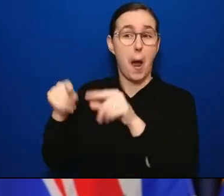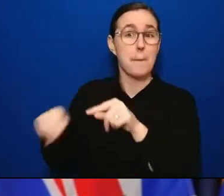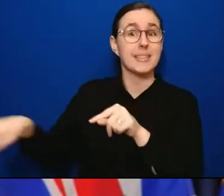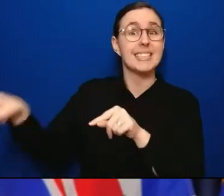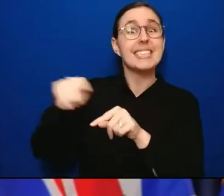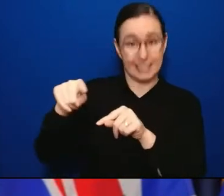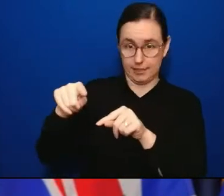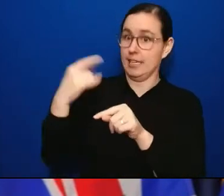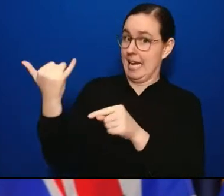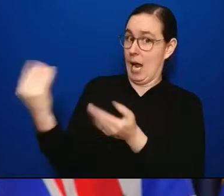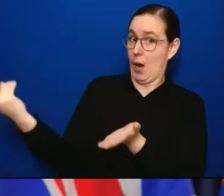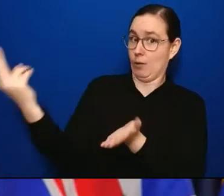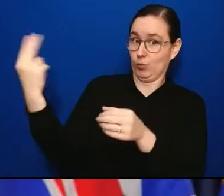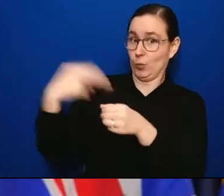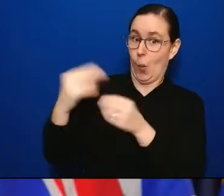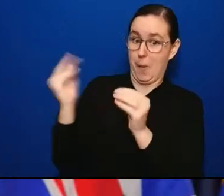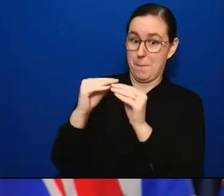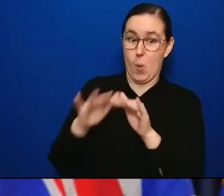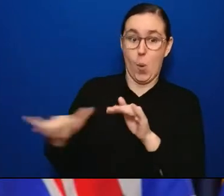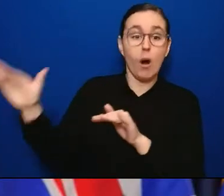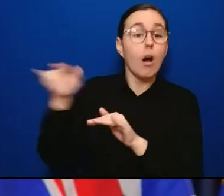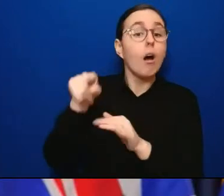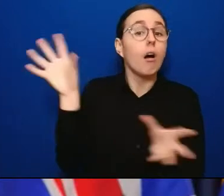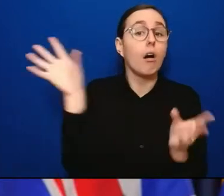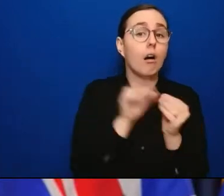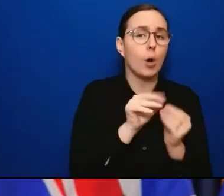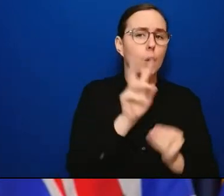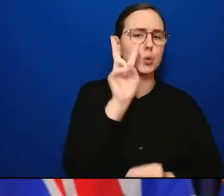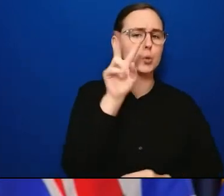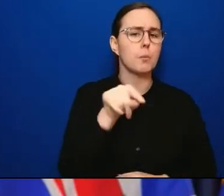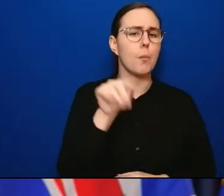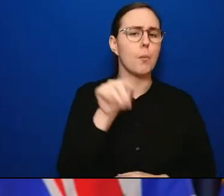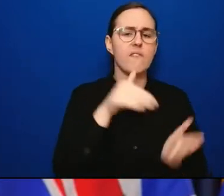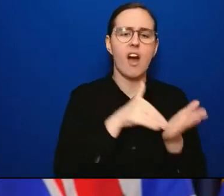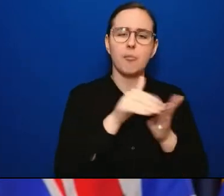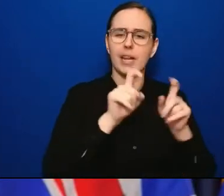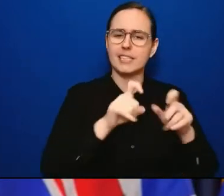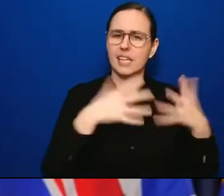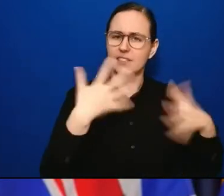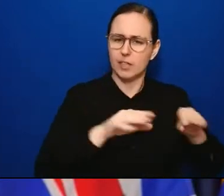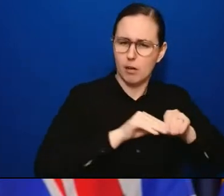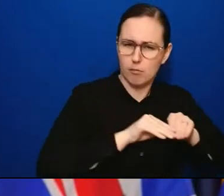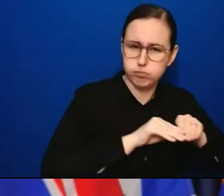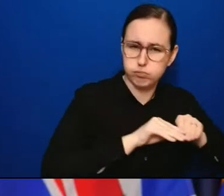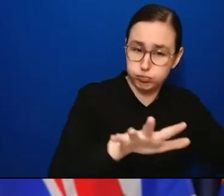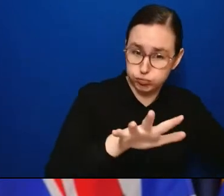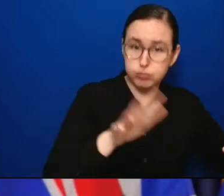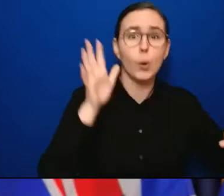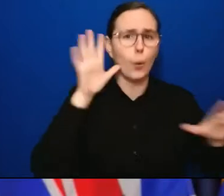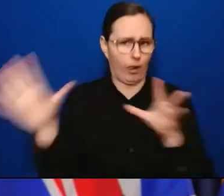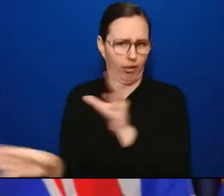pharmacies, with more pharmacies receiving deliveries soon. An additional 600,000 tests will be